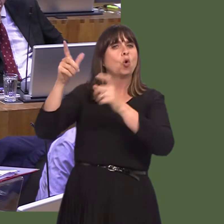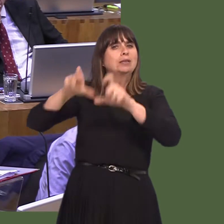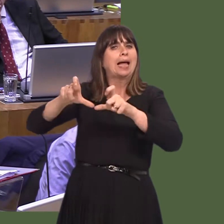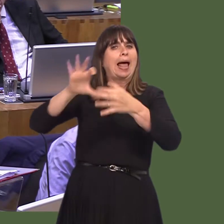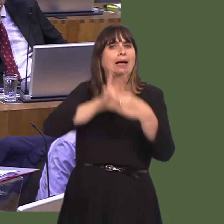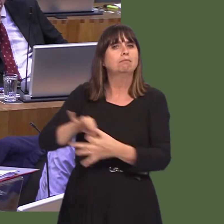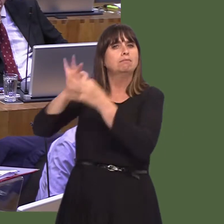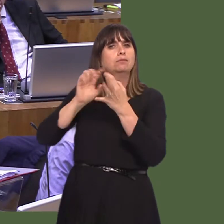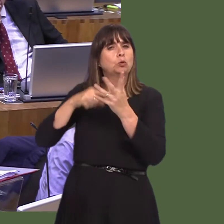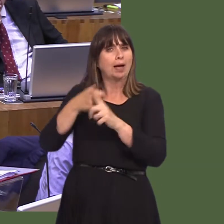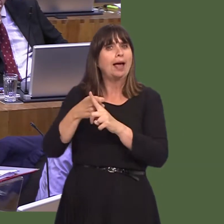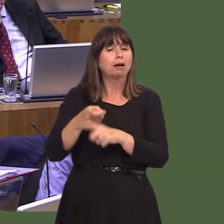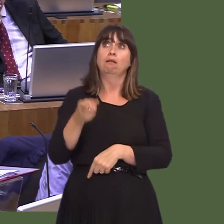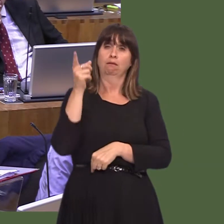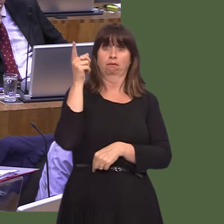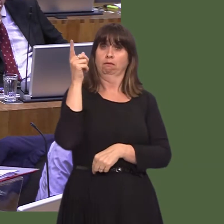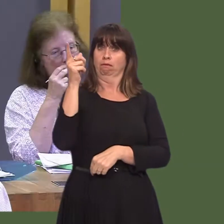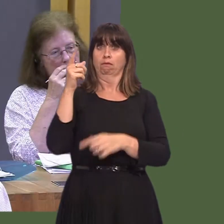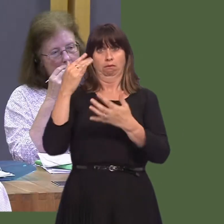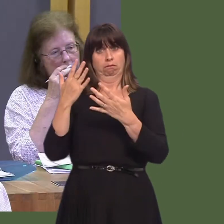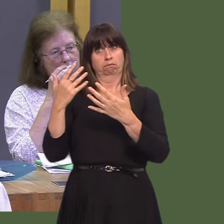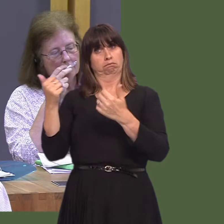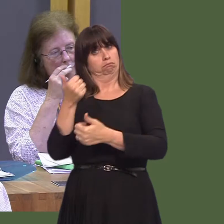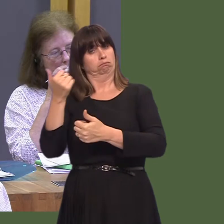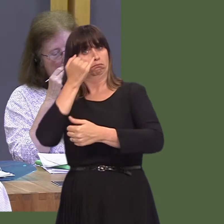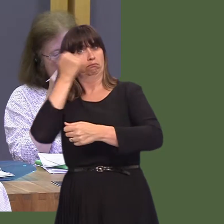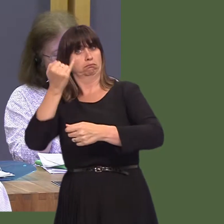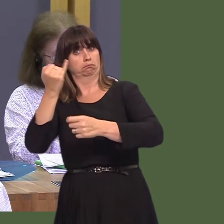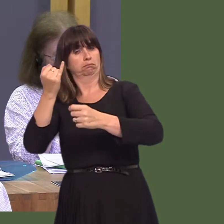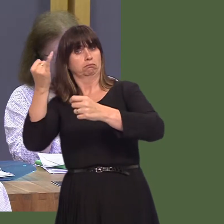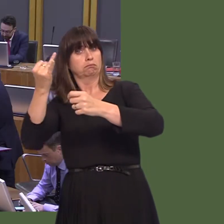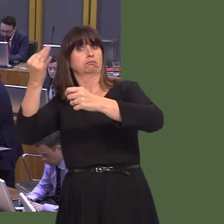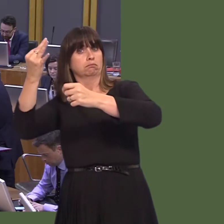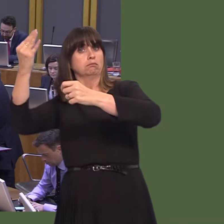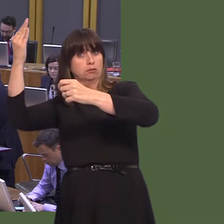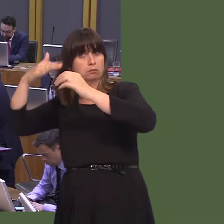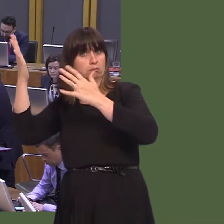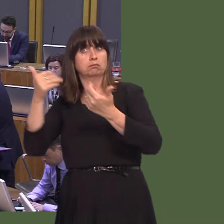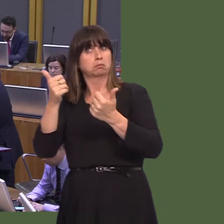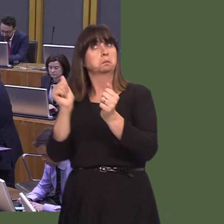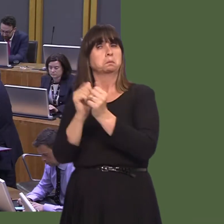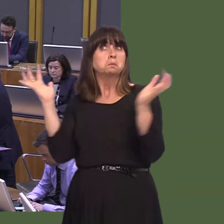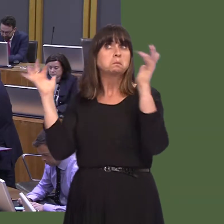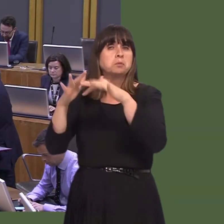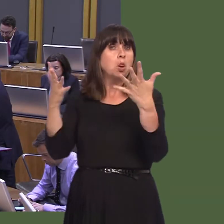future for all of themófor elections and referenda. It seemed to work very well in Scotland; the turnout seemed to be very good amongst those